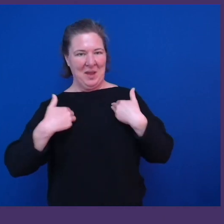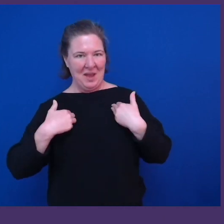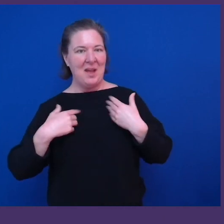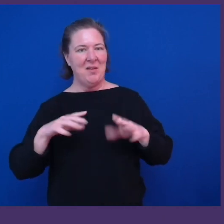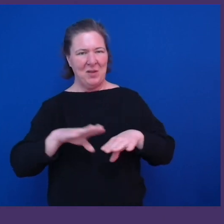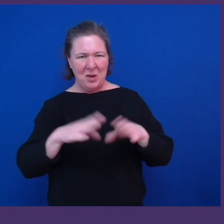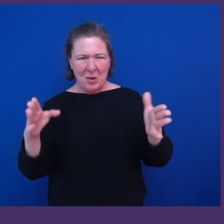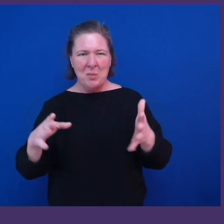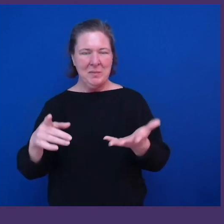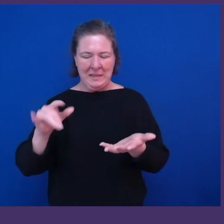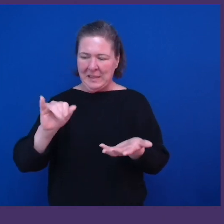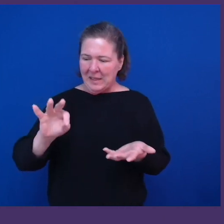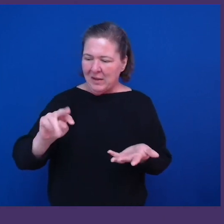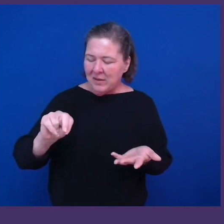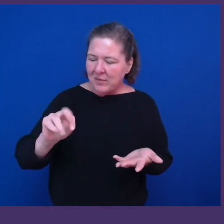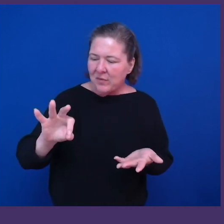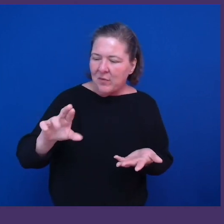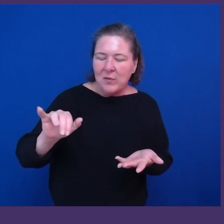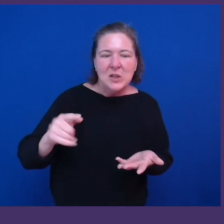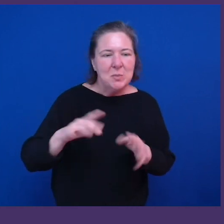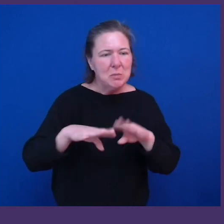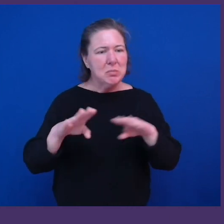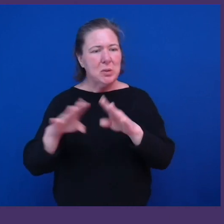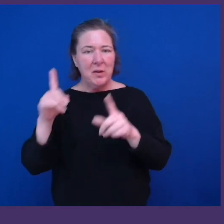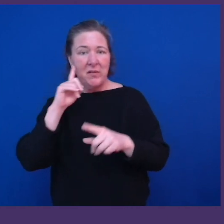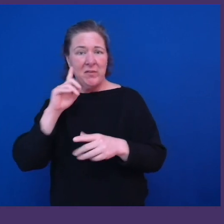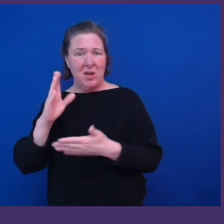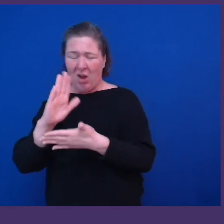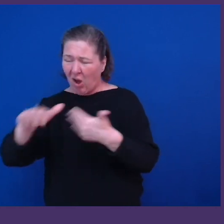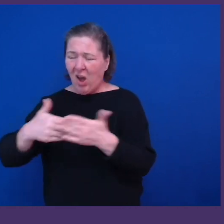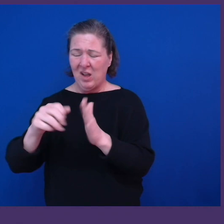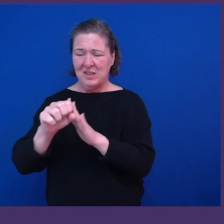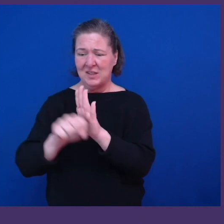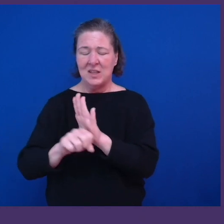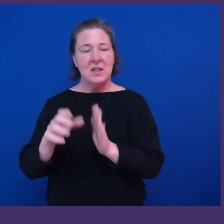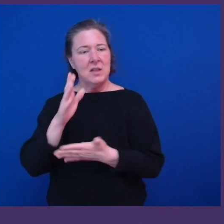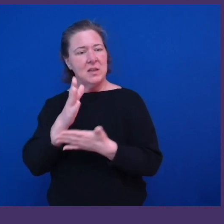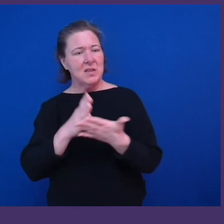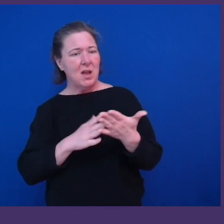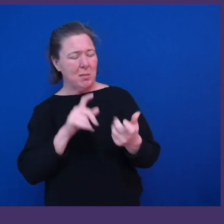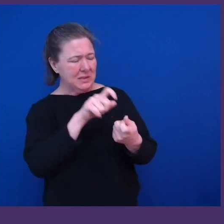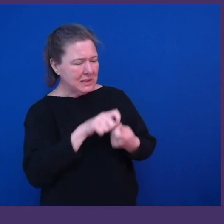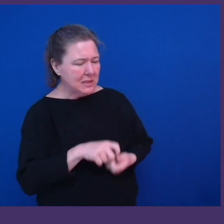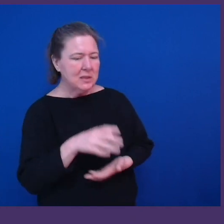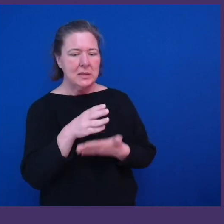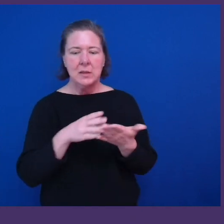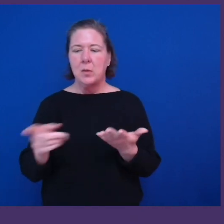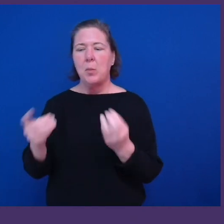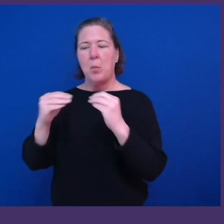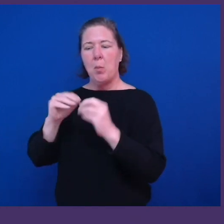at this moment for different things. For some of them, are details. For some others, it's more work needs to be done.